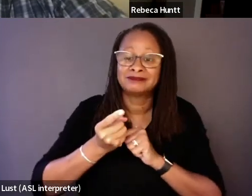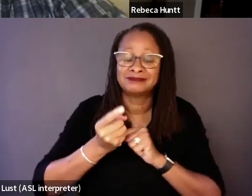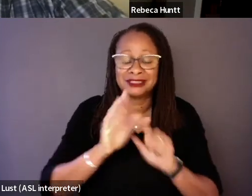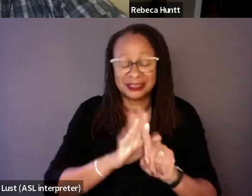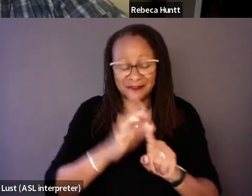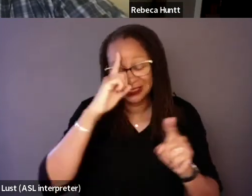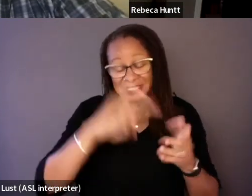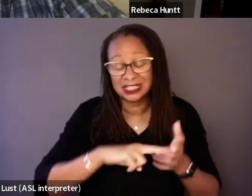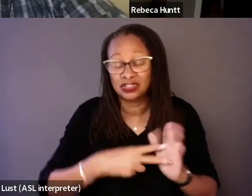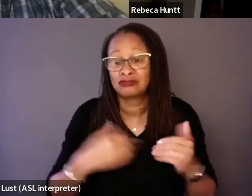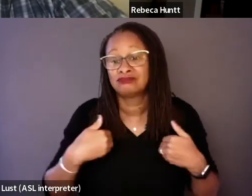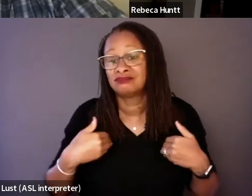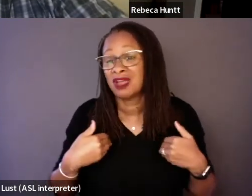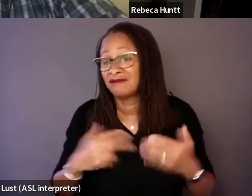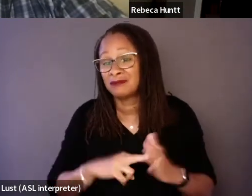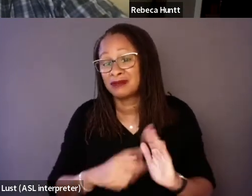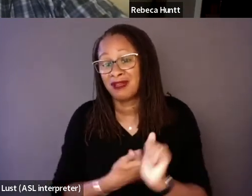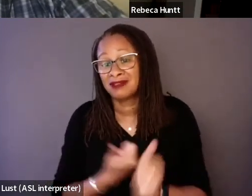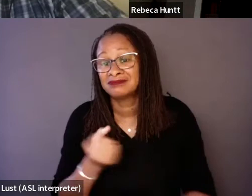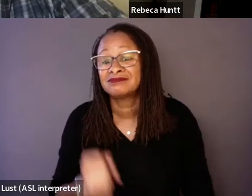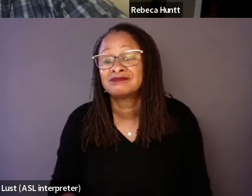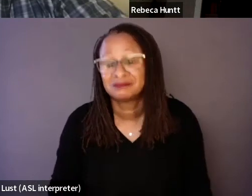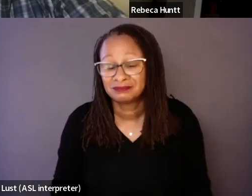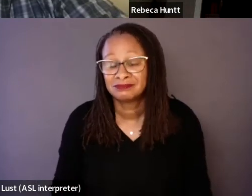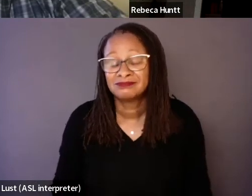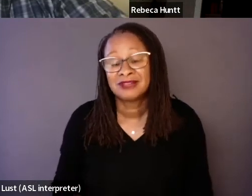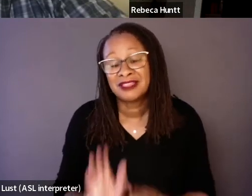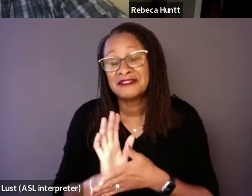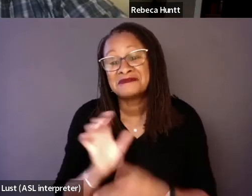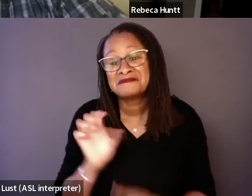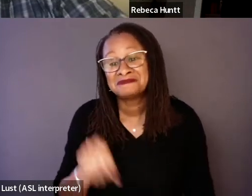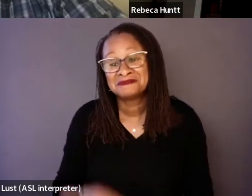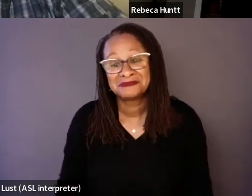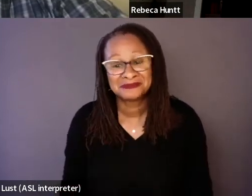And yeah.